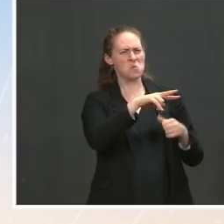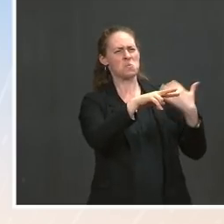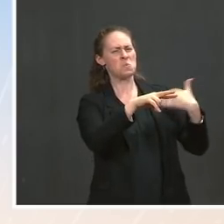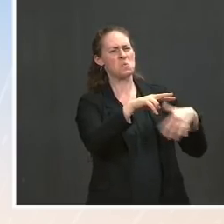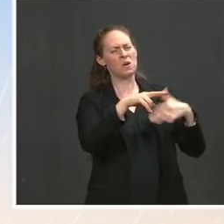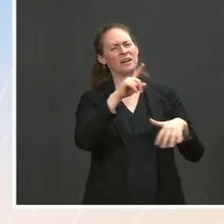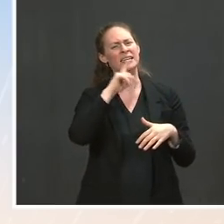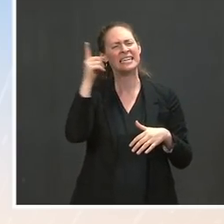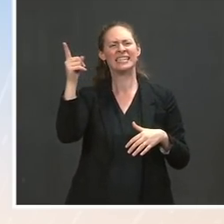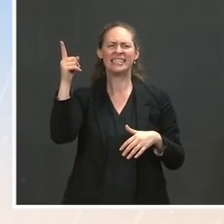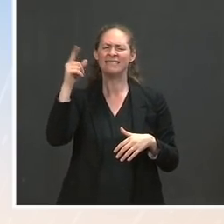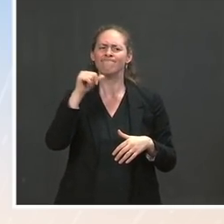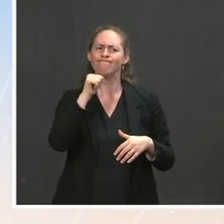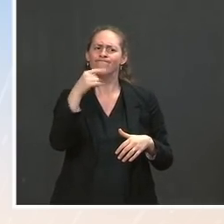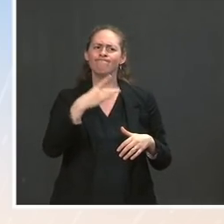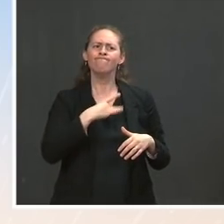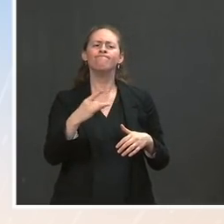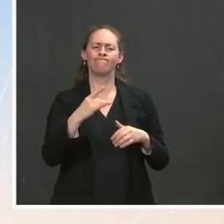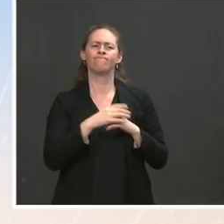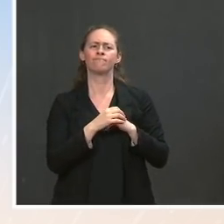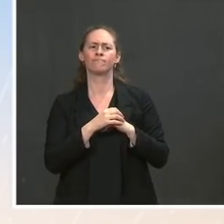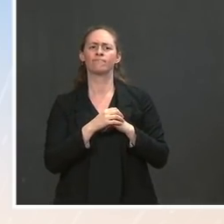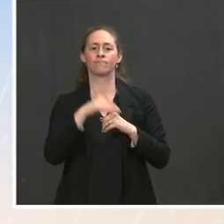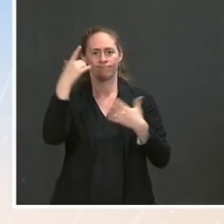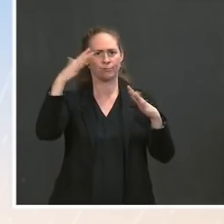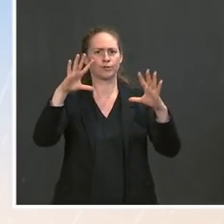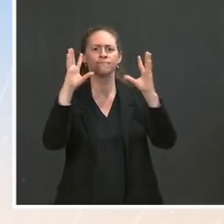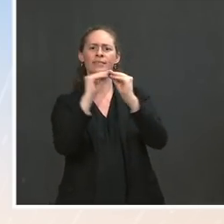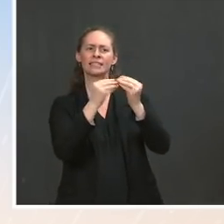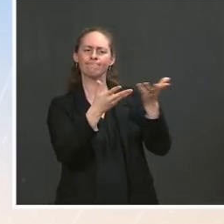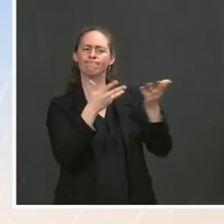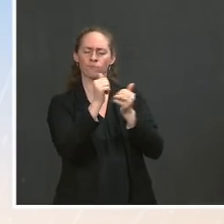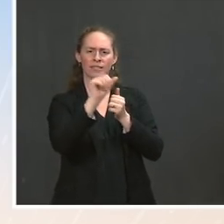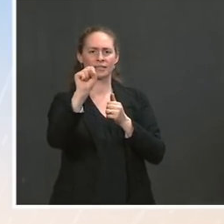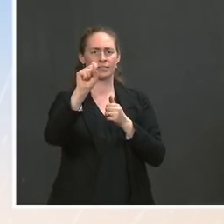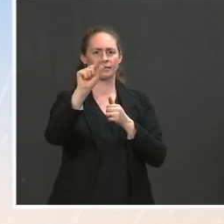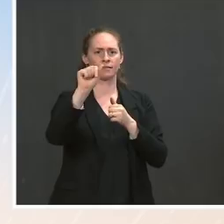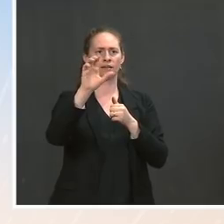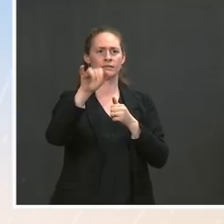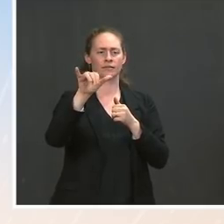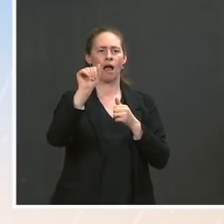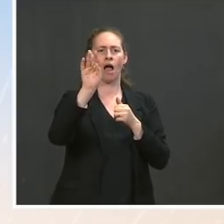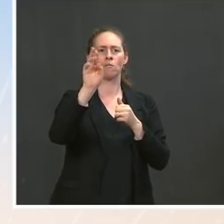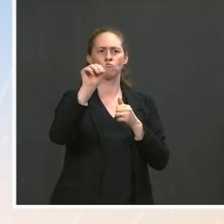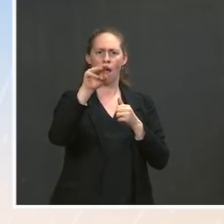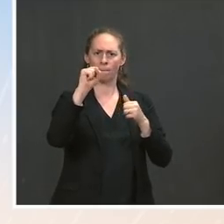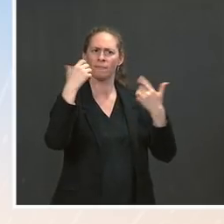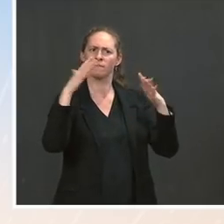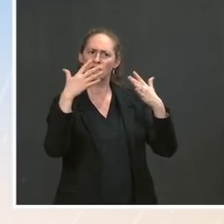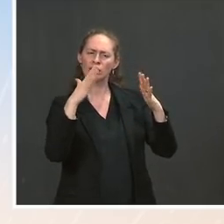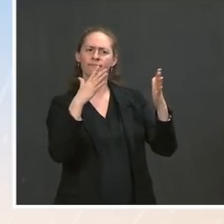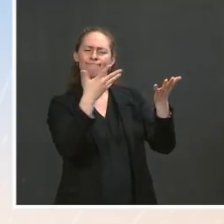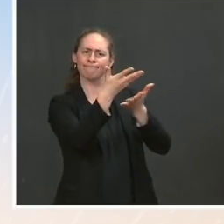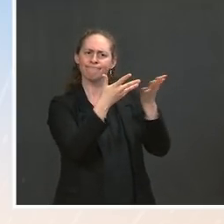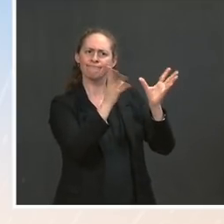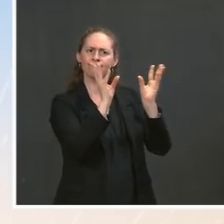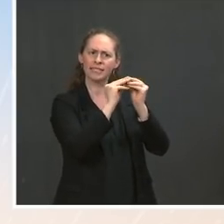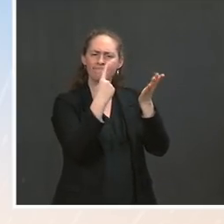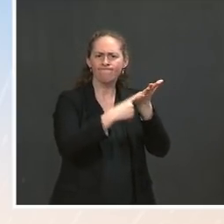and he will, of course, use his role as president to engage with and work with members of Congress and leaders